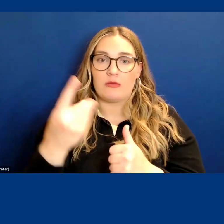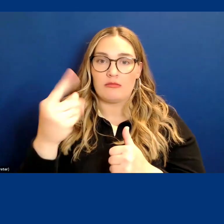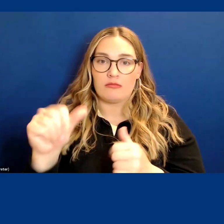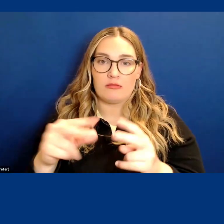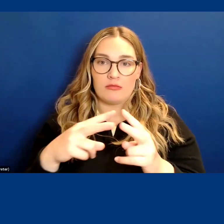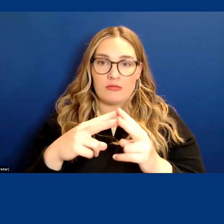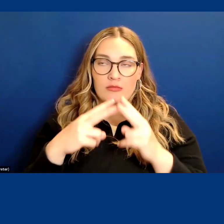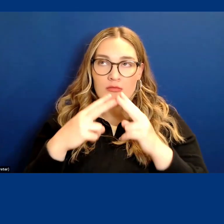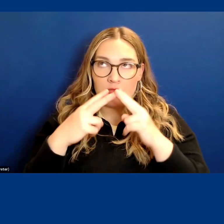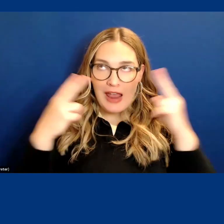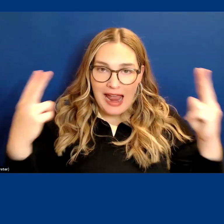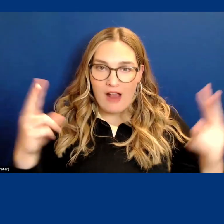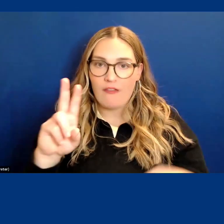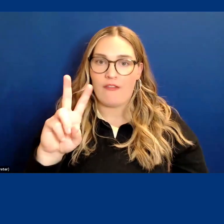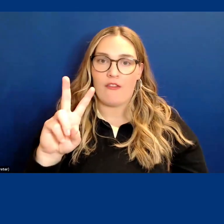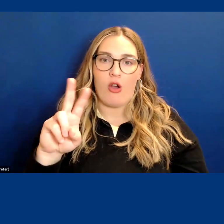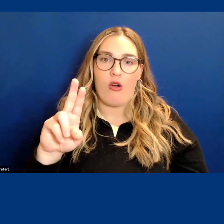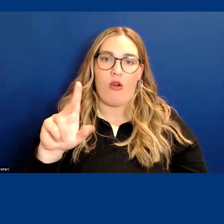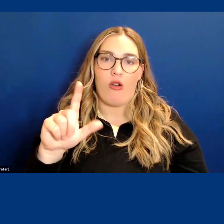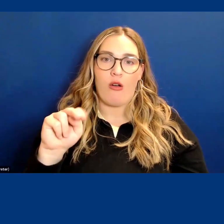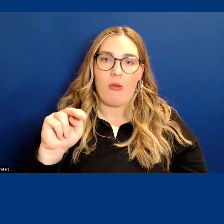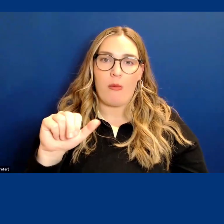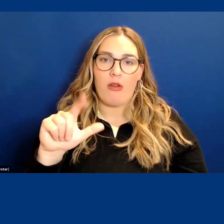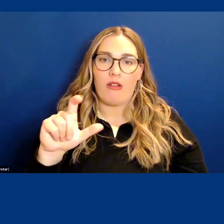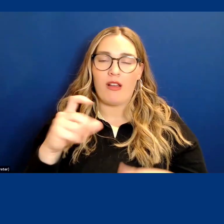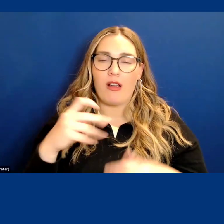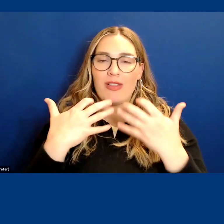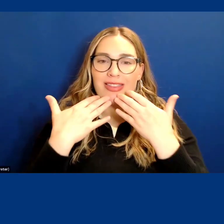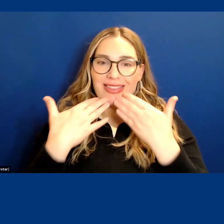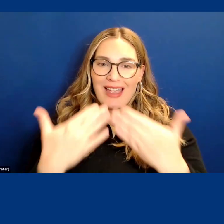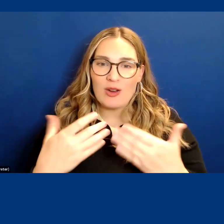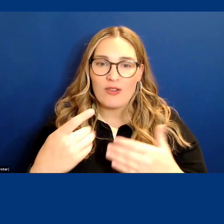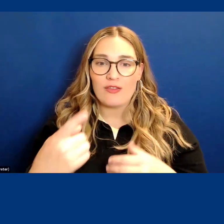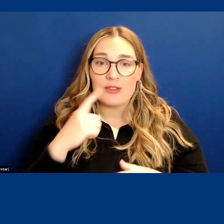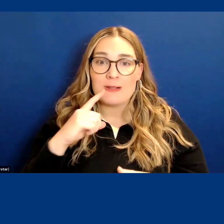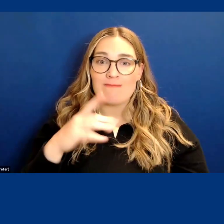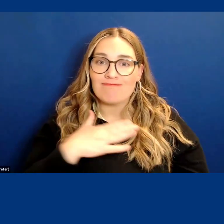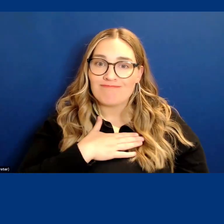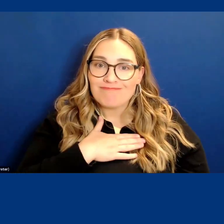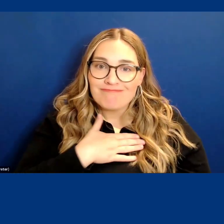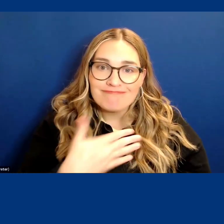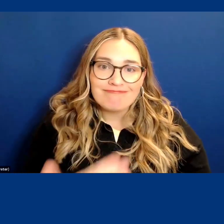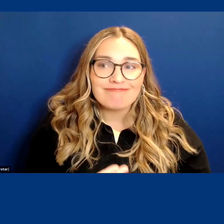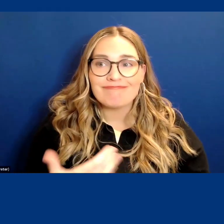so much for being so generous with your story. I